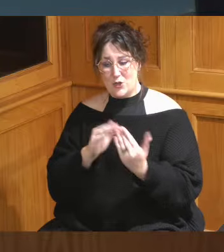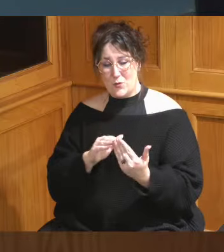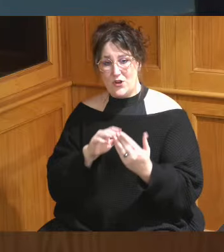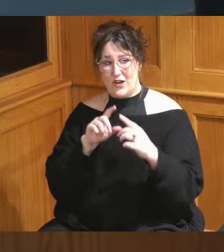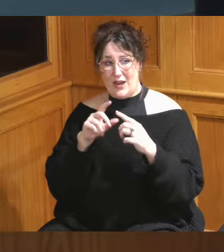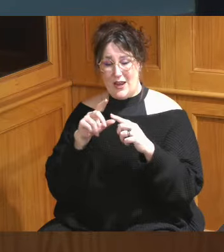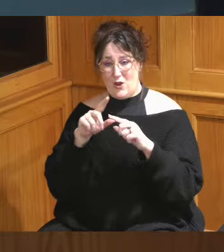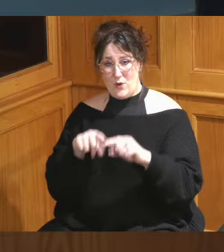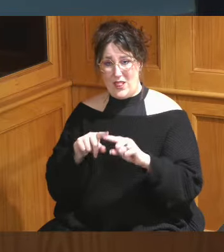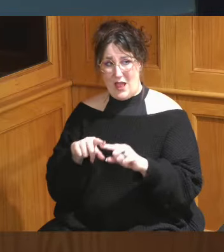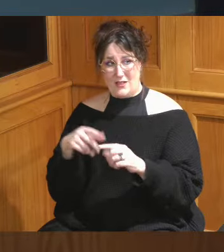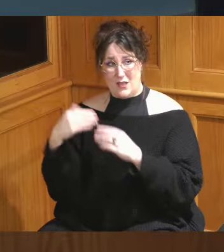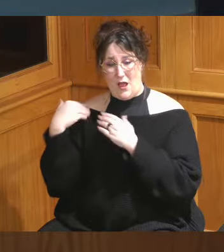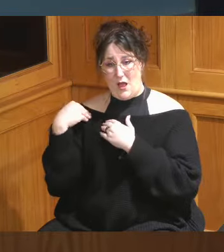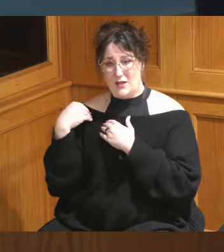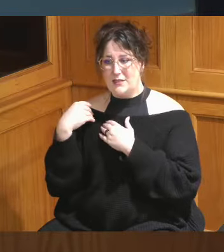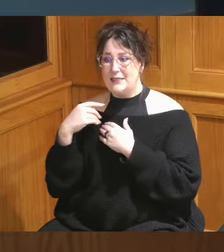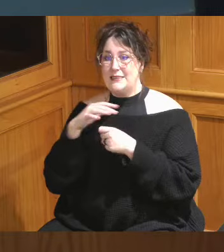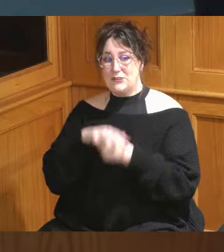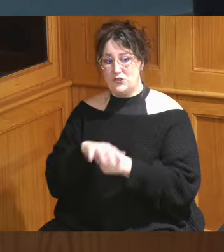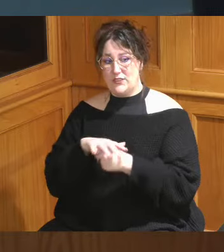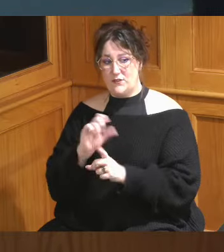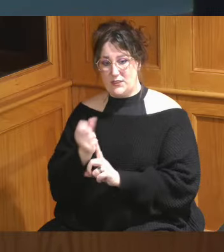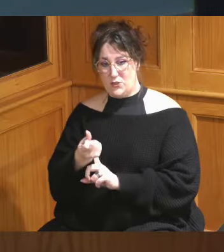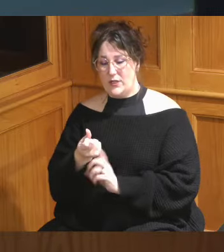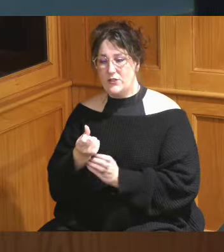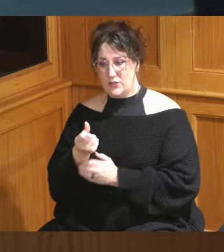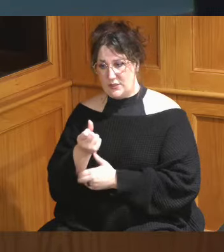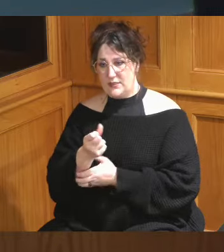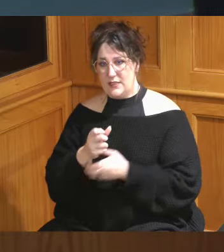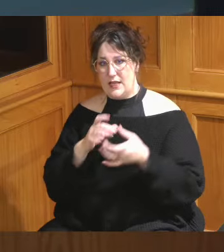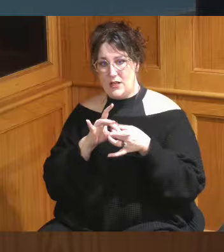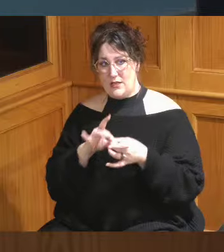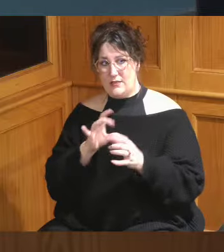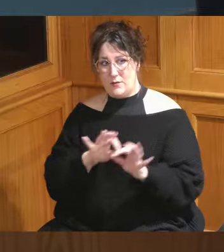that are in in stressful situations. A lot of that is relevant to the levies. We haven't talked a